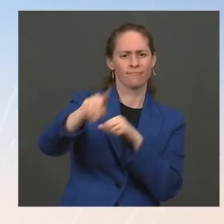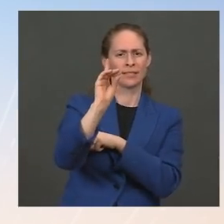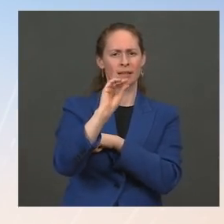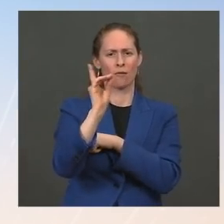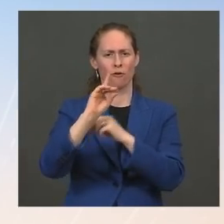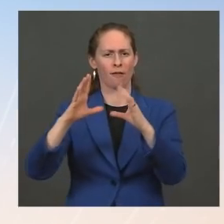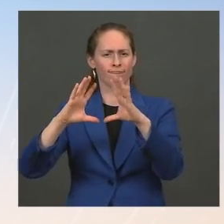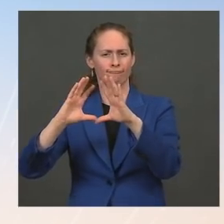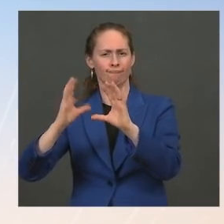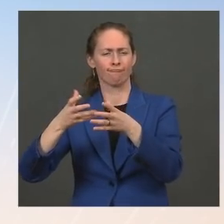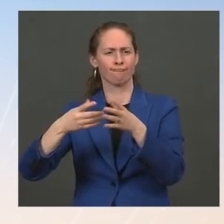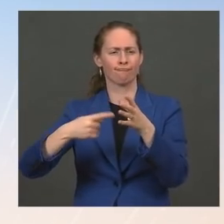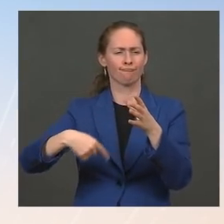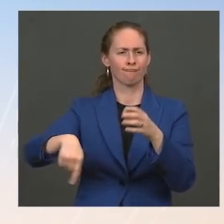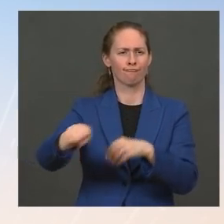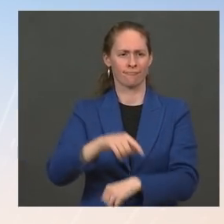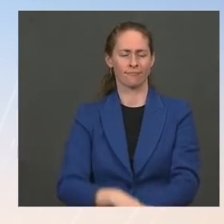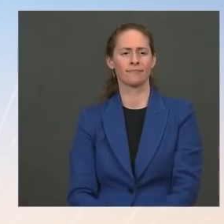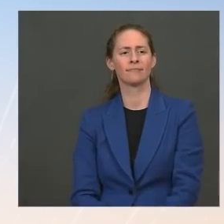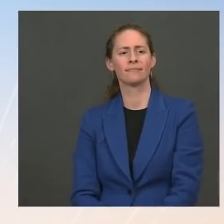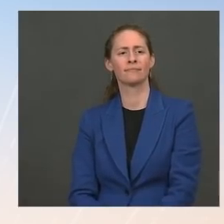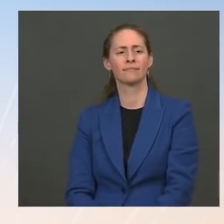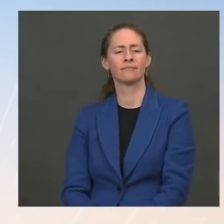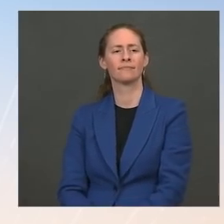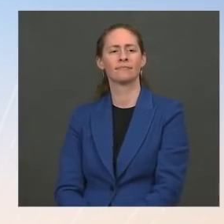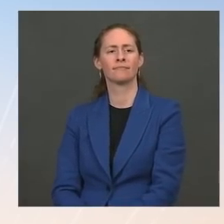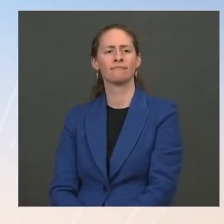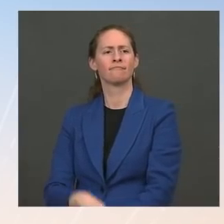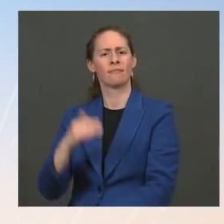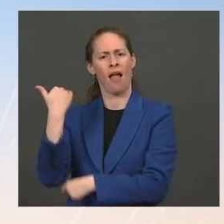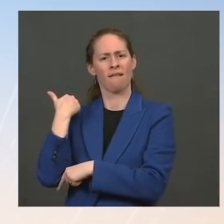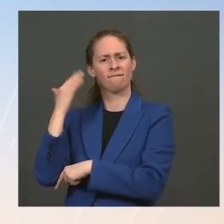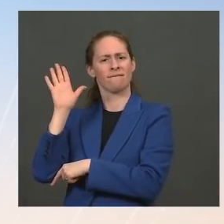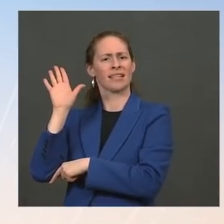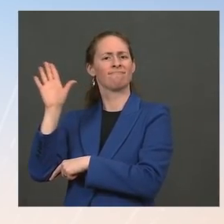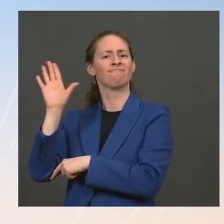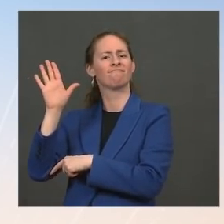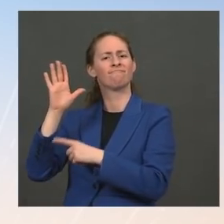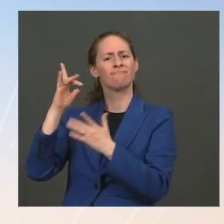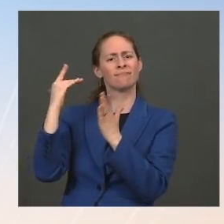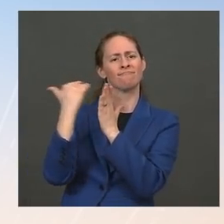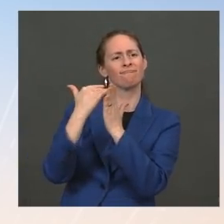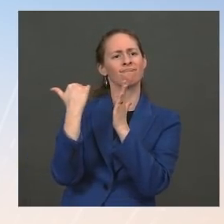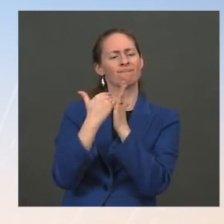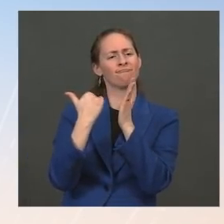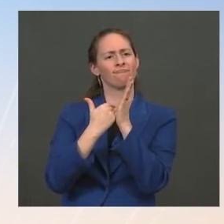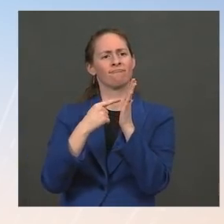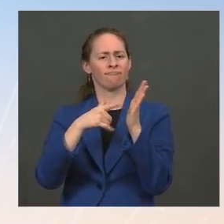the Democratic agenda is going to lower costs for people across the country and give them some more breathing room.